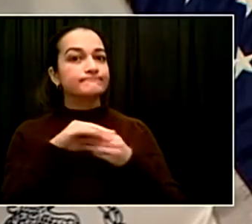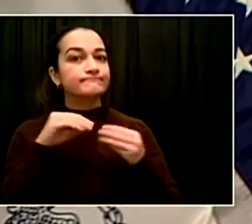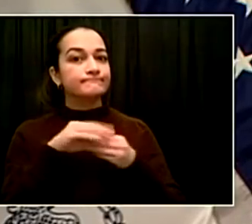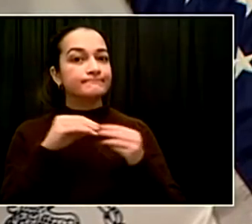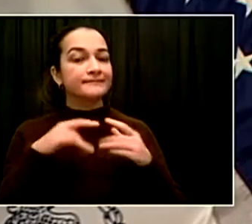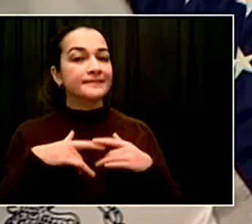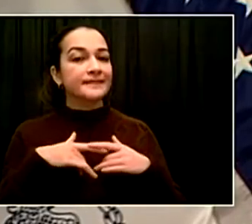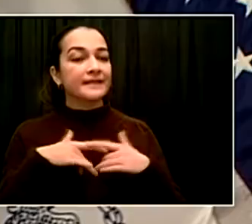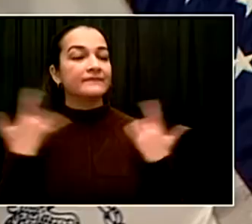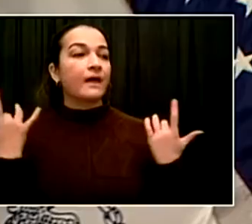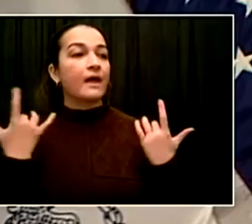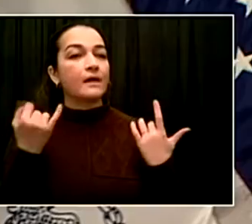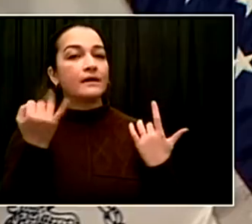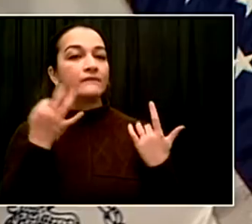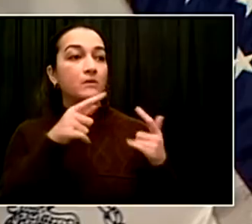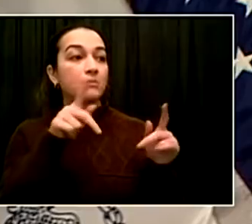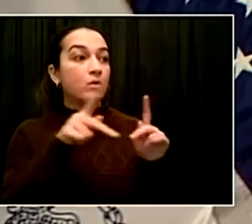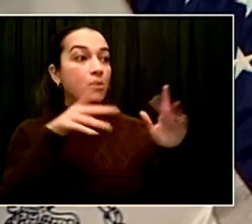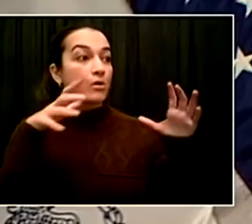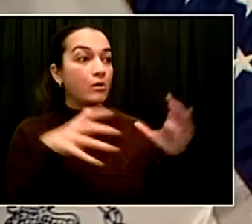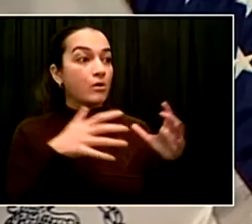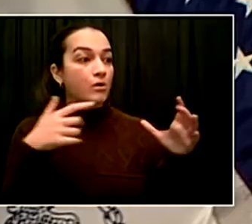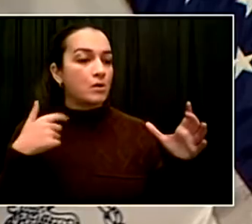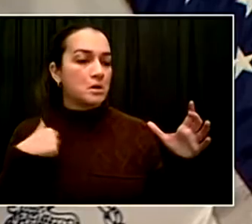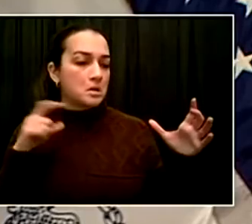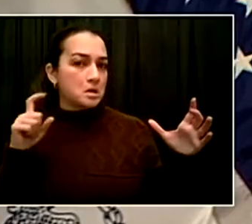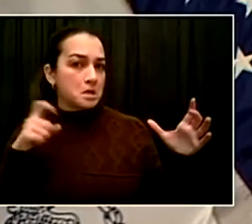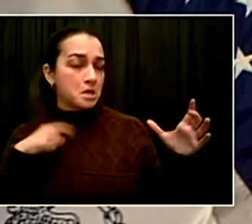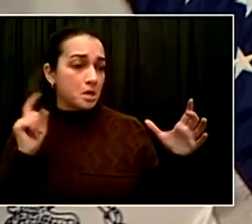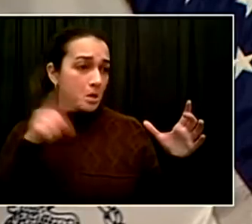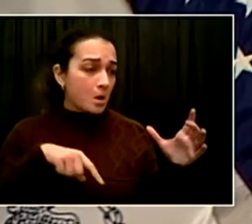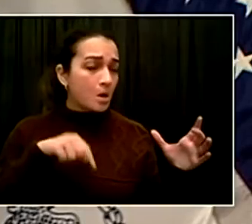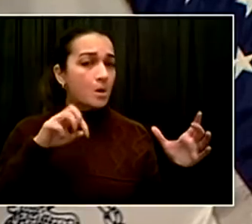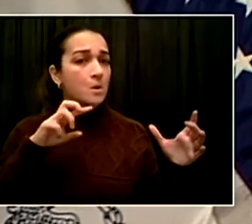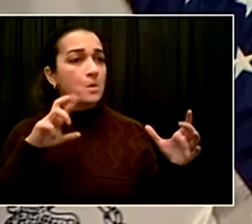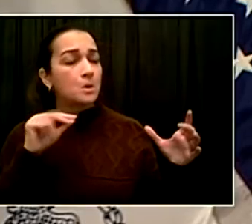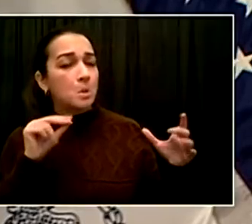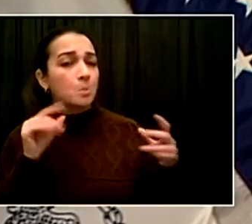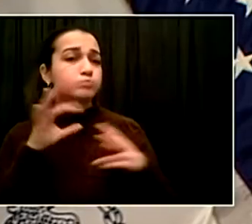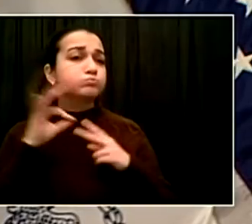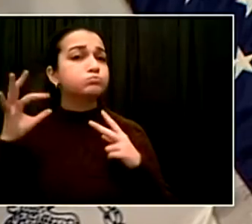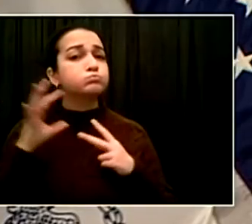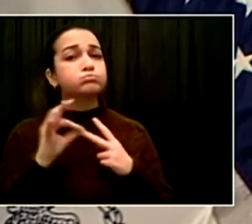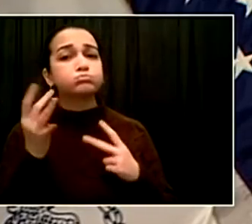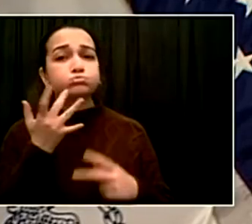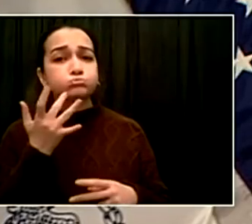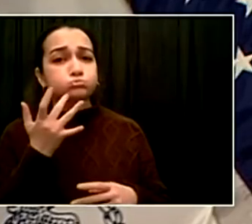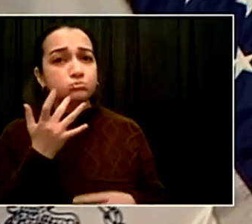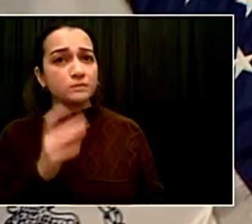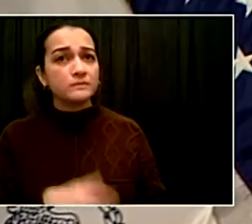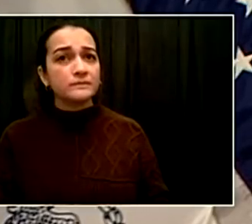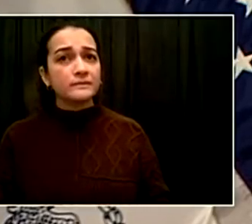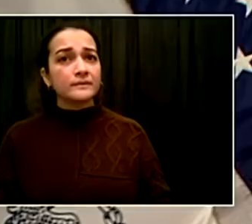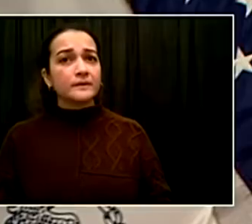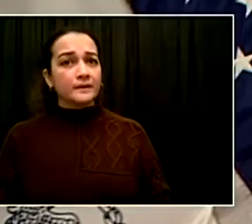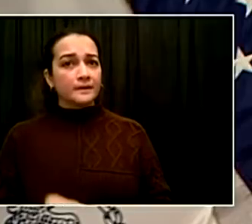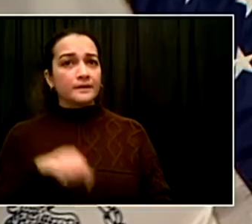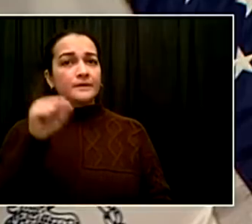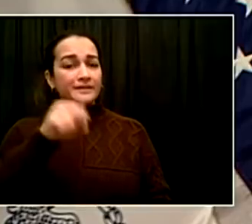IT'S AN OPTIONAL EVENT AND SMART TO SKIP FOR A PERIOD OF TWO WEEKS AND I KNOW THAT LOTS OF PEOPLE IN YOUR OWN OFFICE OR